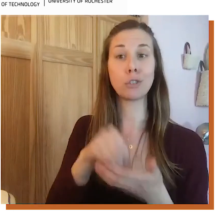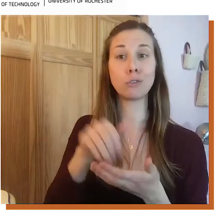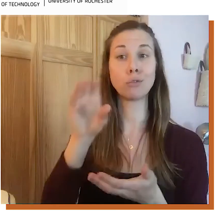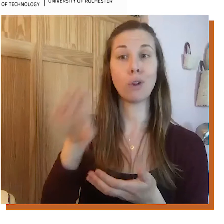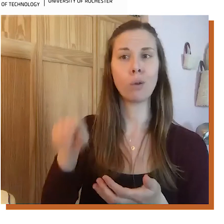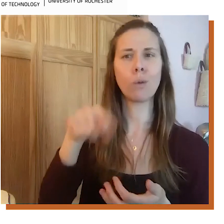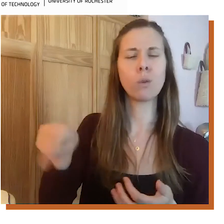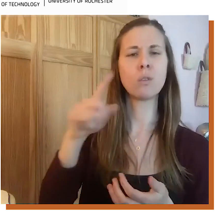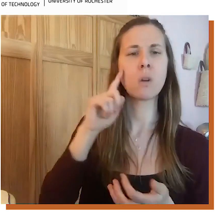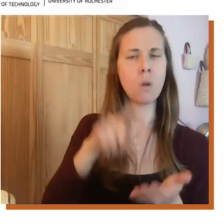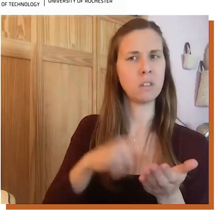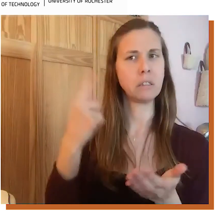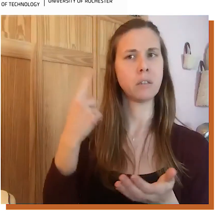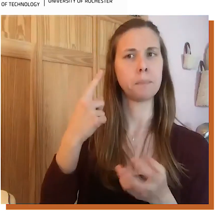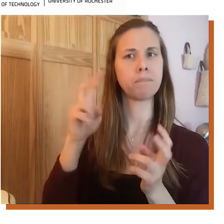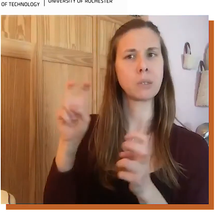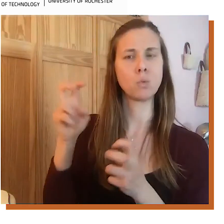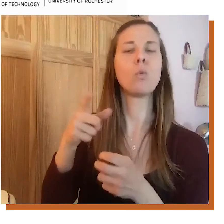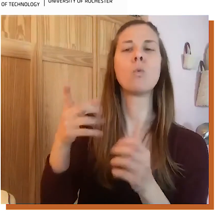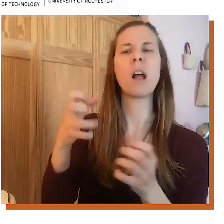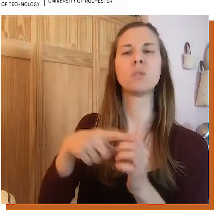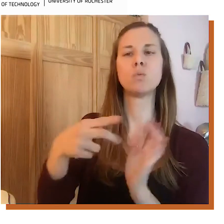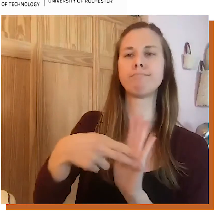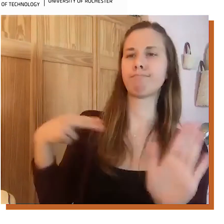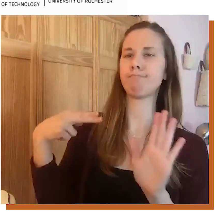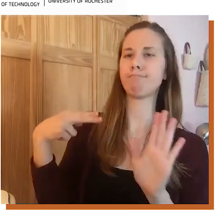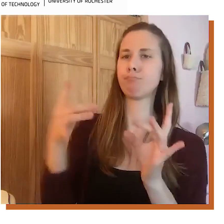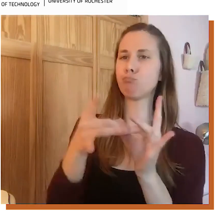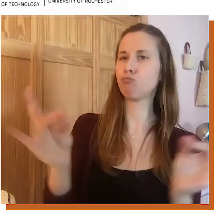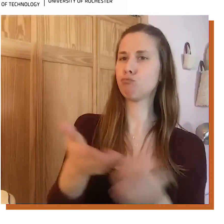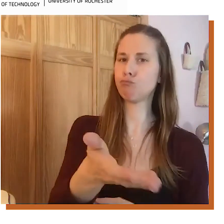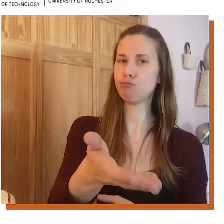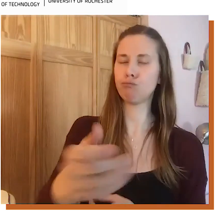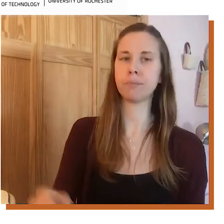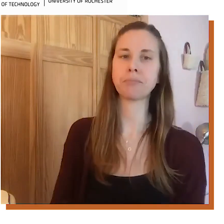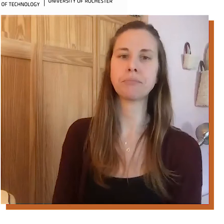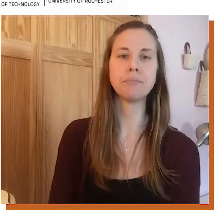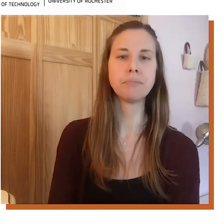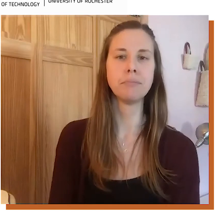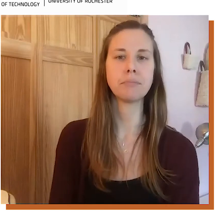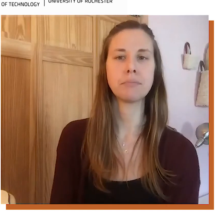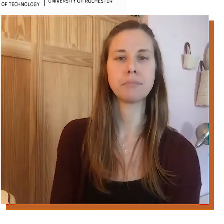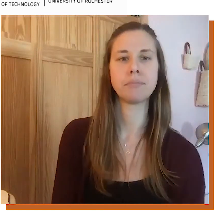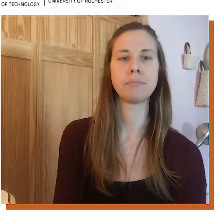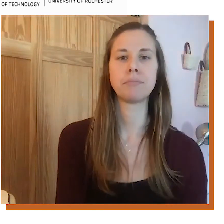Reproductive justice is defined as the human right to maintain personal bodily autonomy, have children, not have children,